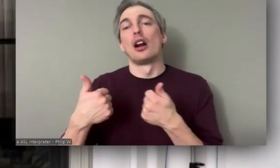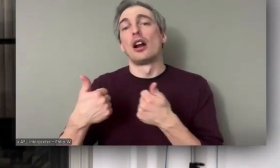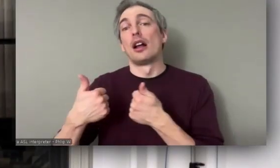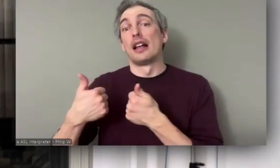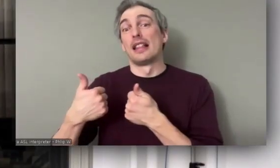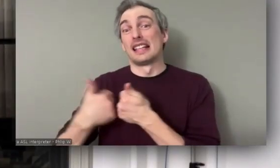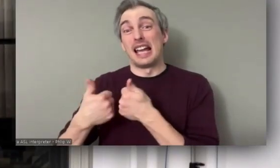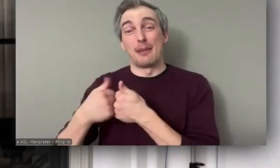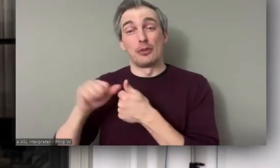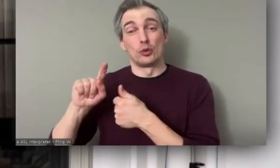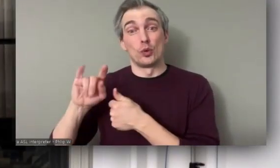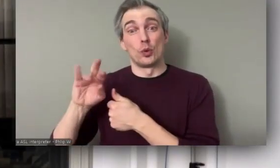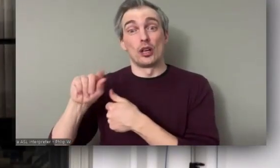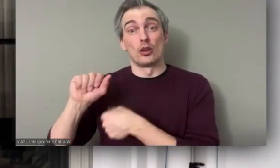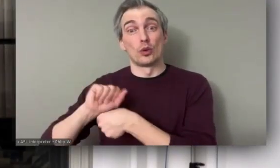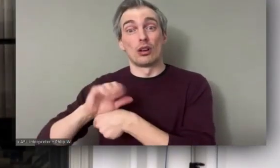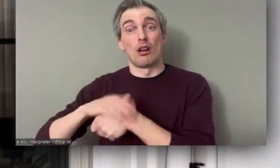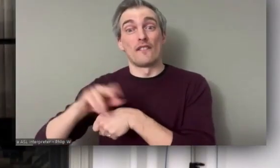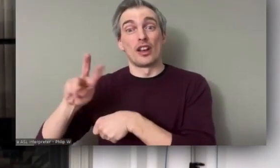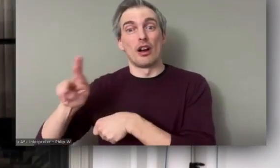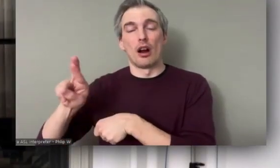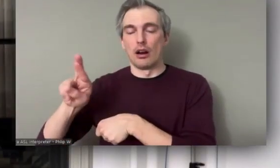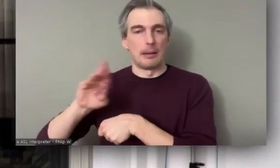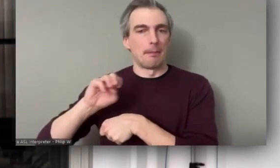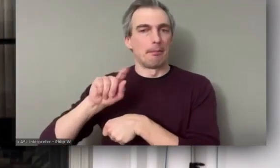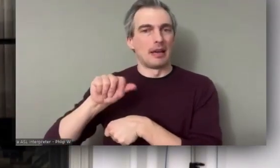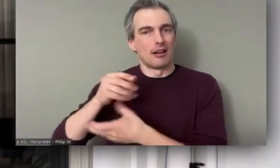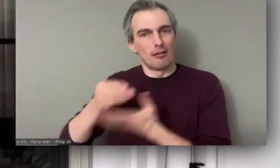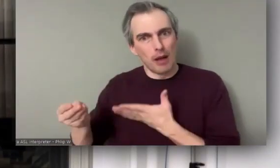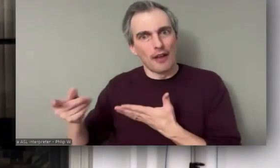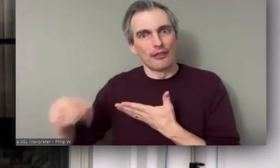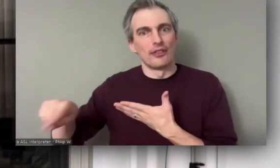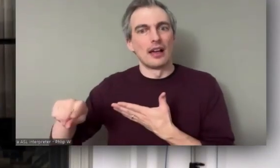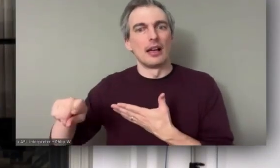I don't know specifically how it impacts people on the accessibility team.